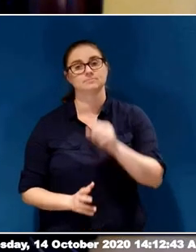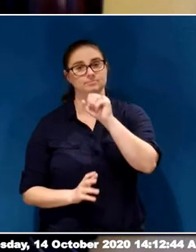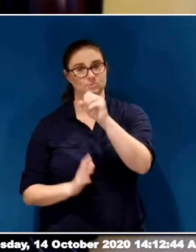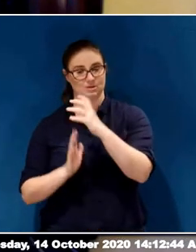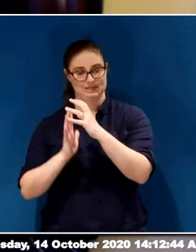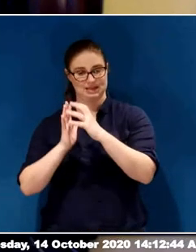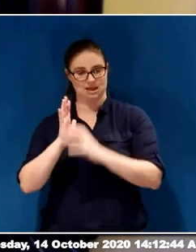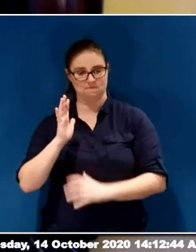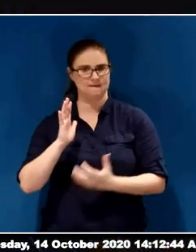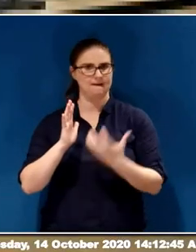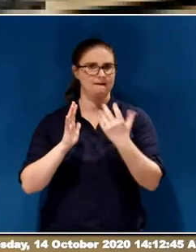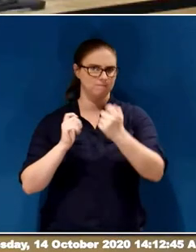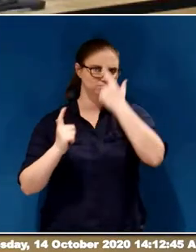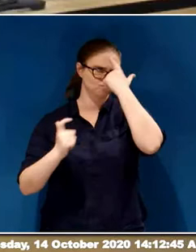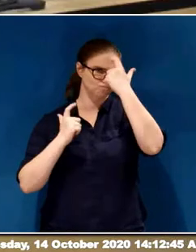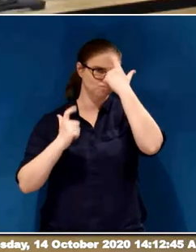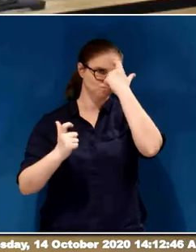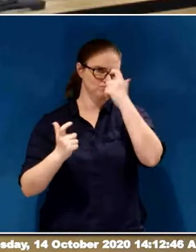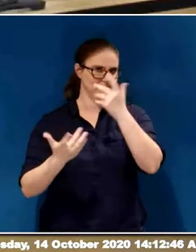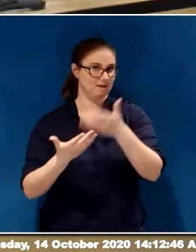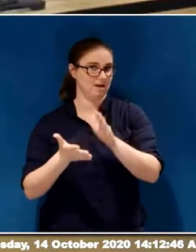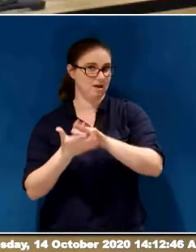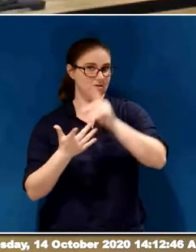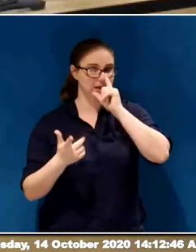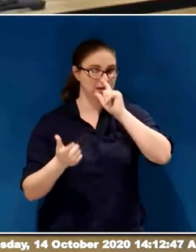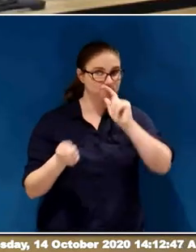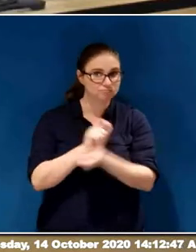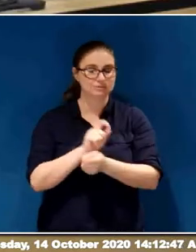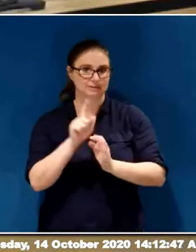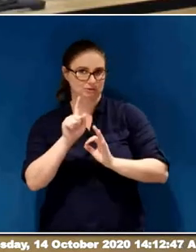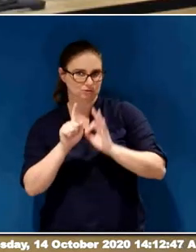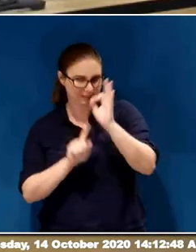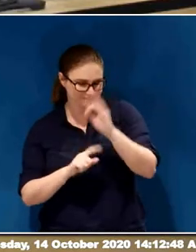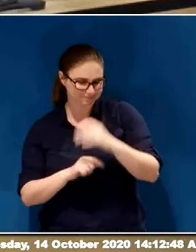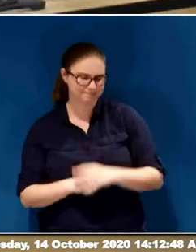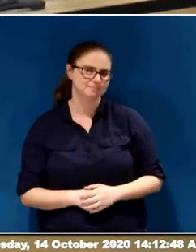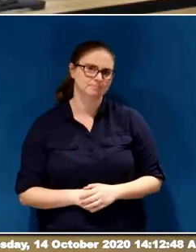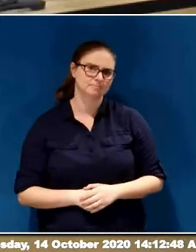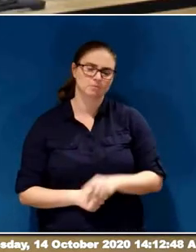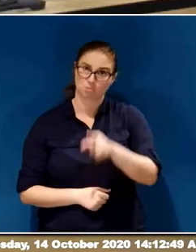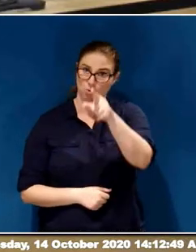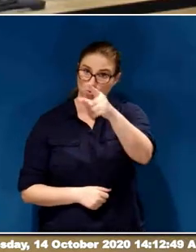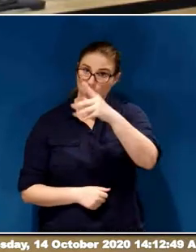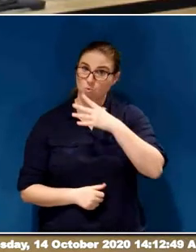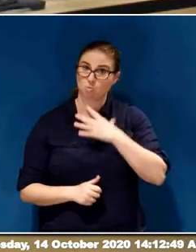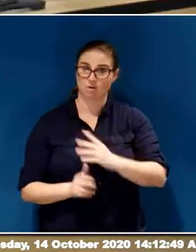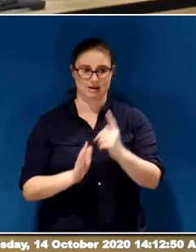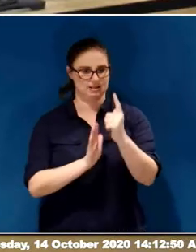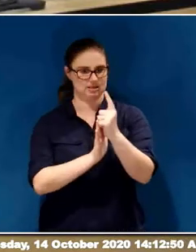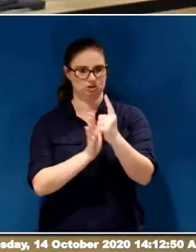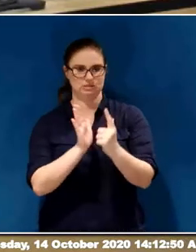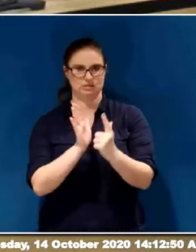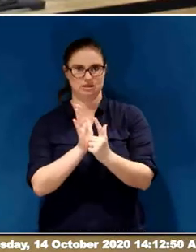In particular you want legislation which outlines a process and standard for